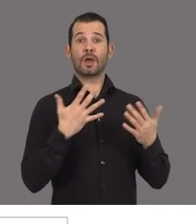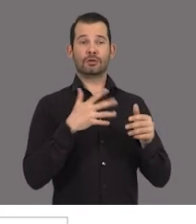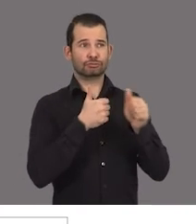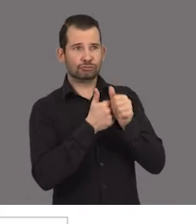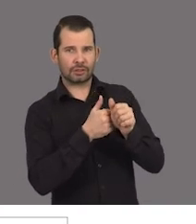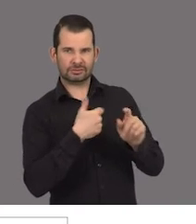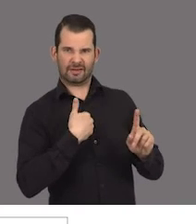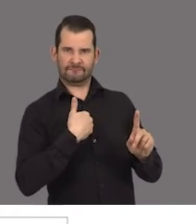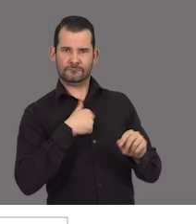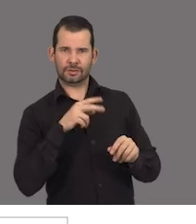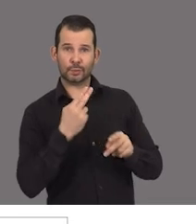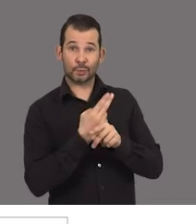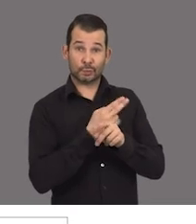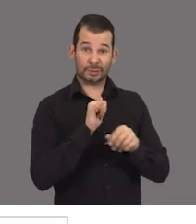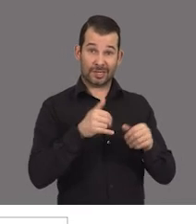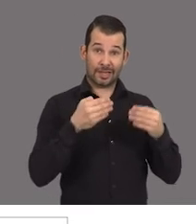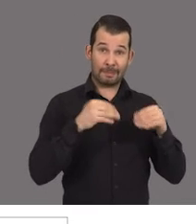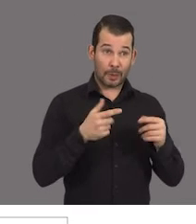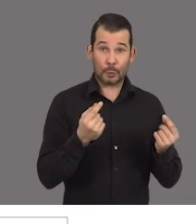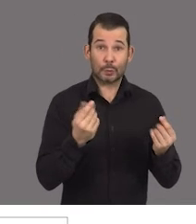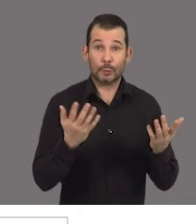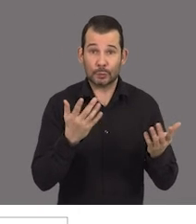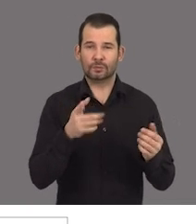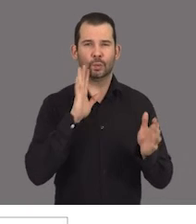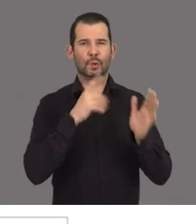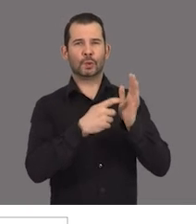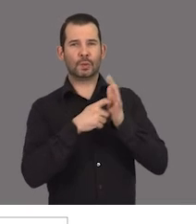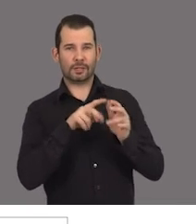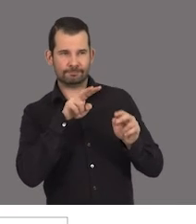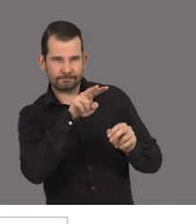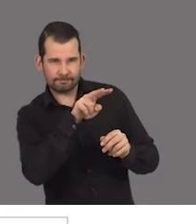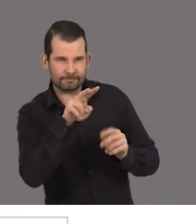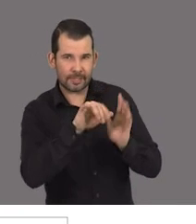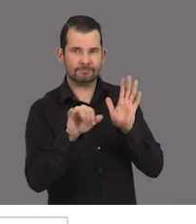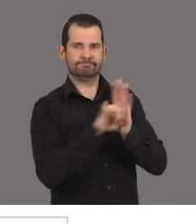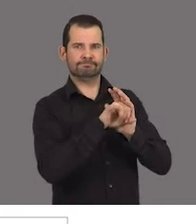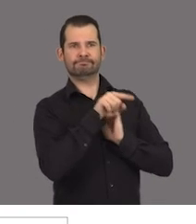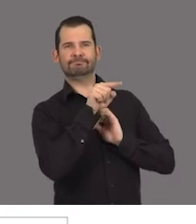Using this method, you will be required to identify the cheapest round-trip